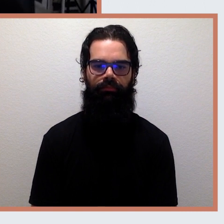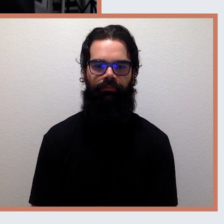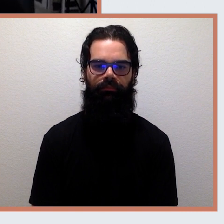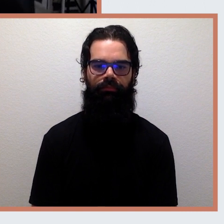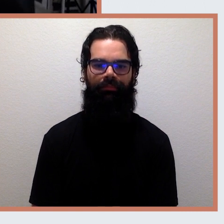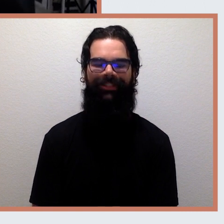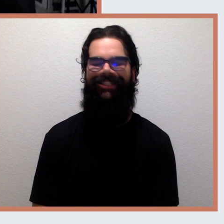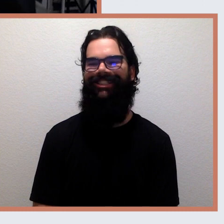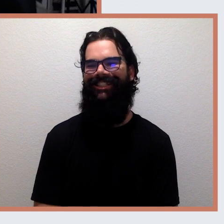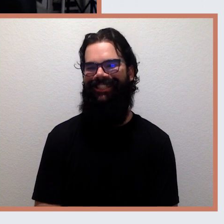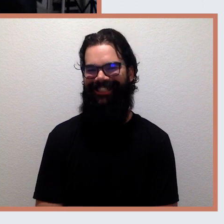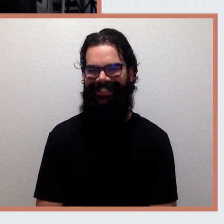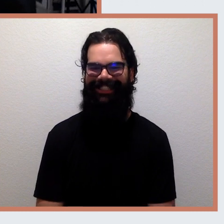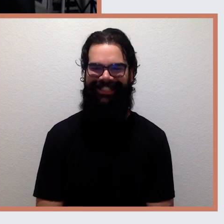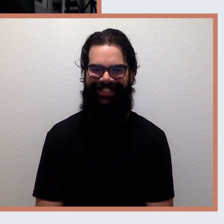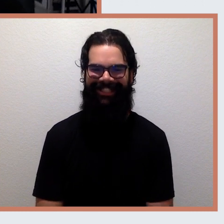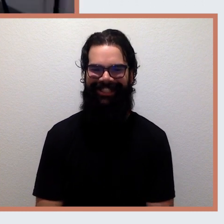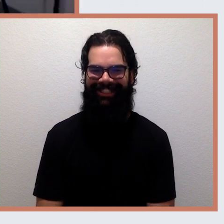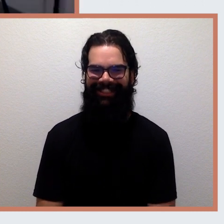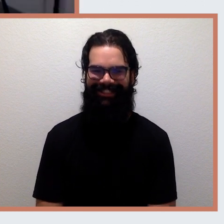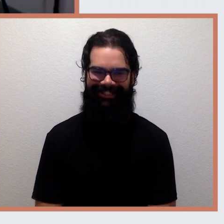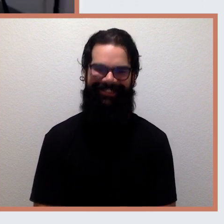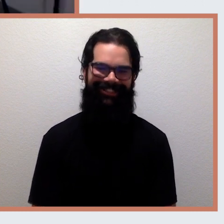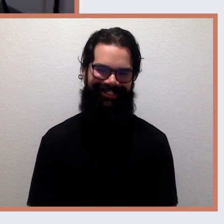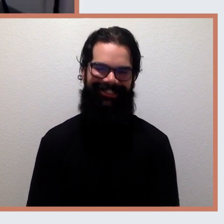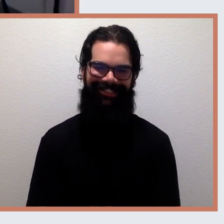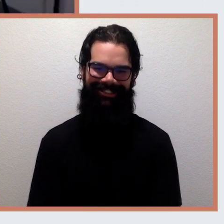where our audience and listeners can follow you and stalk you like we do?